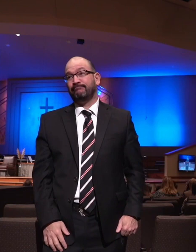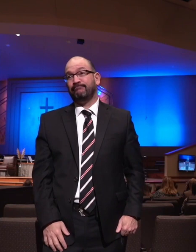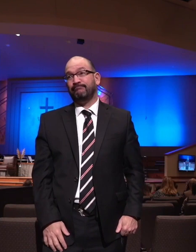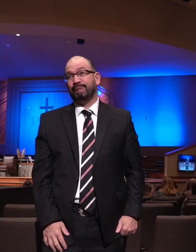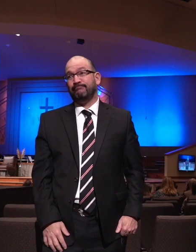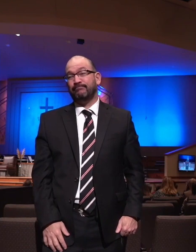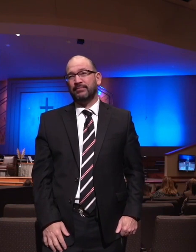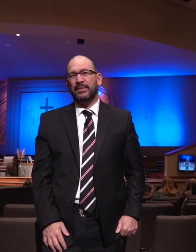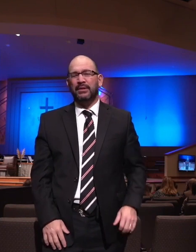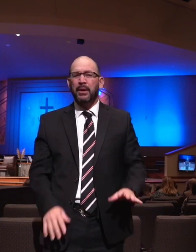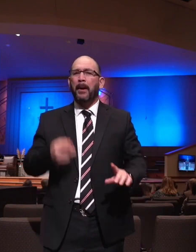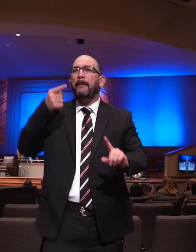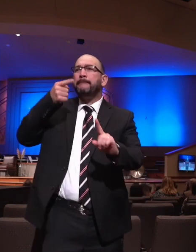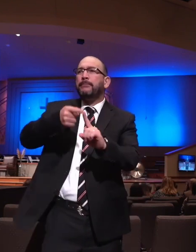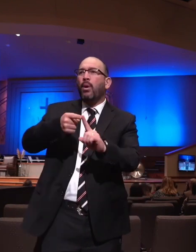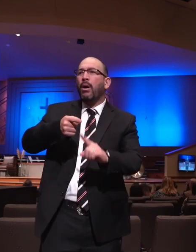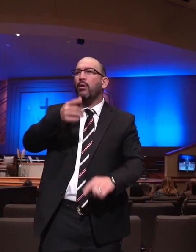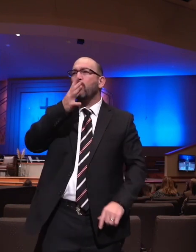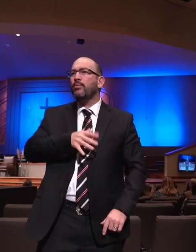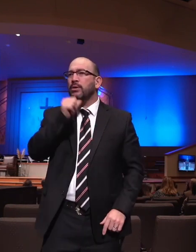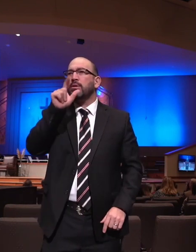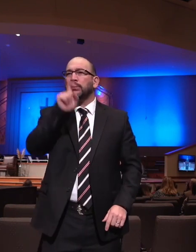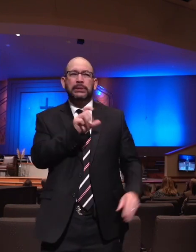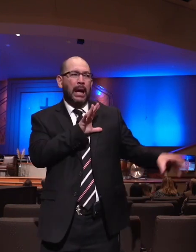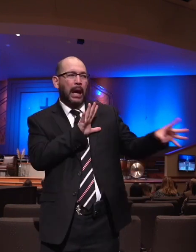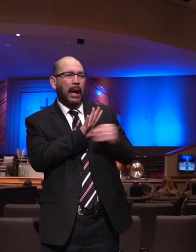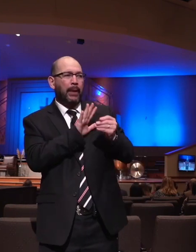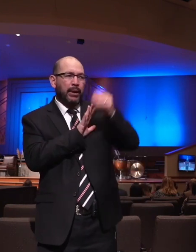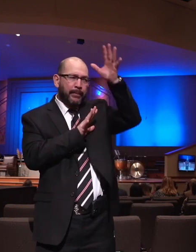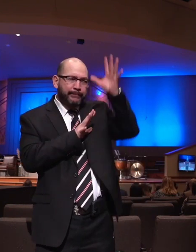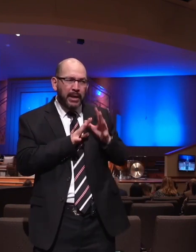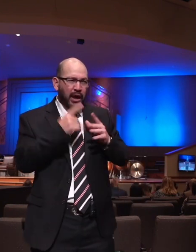you don't have to be like a man to influence your culture and your society